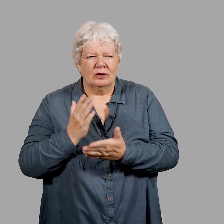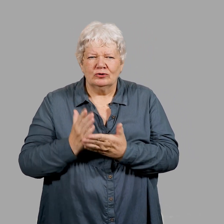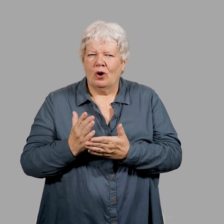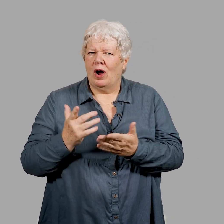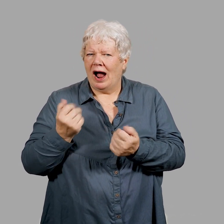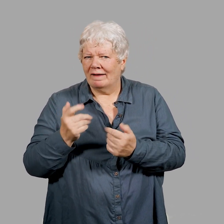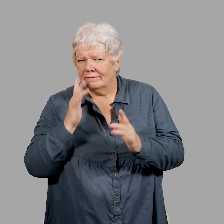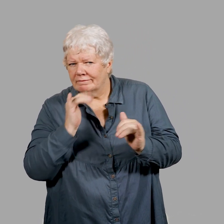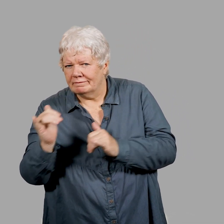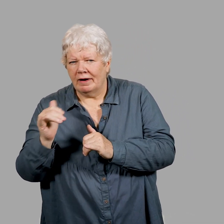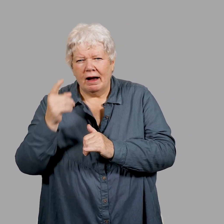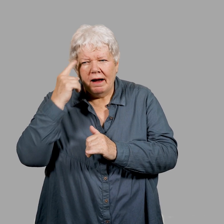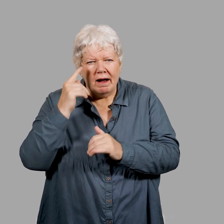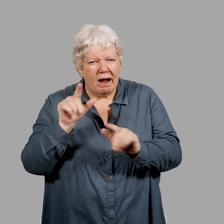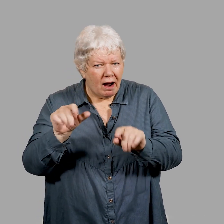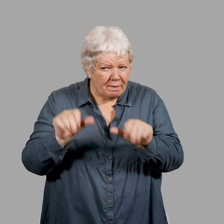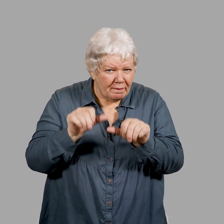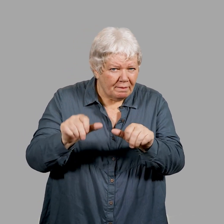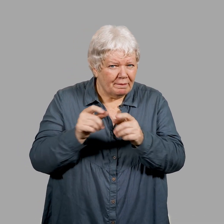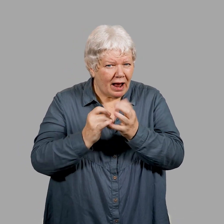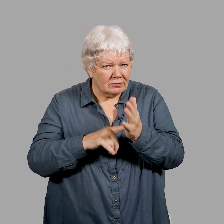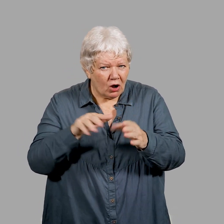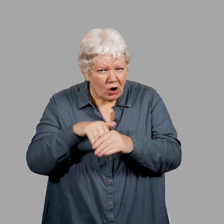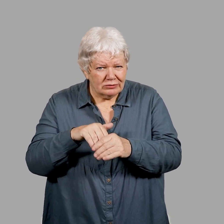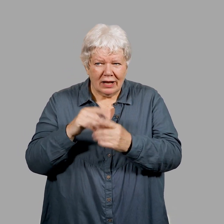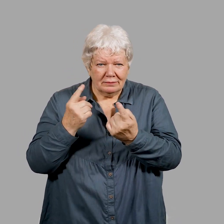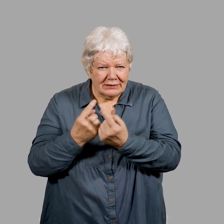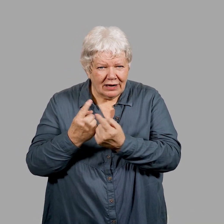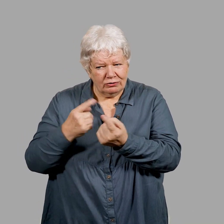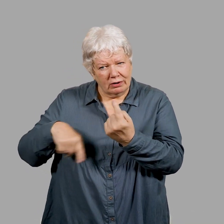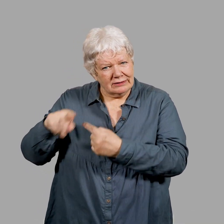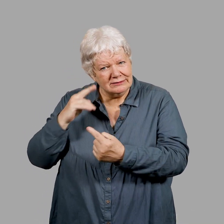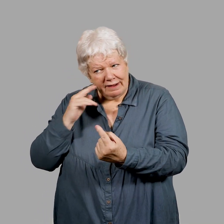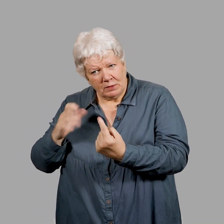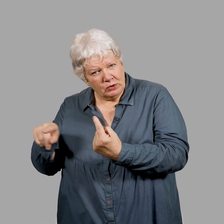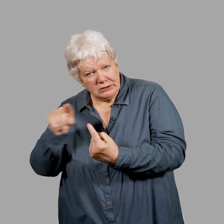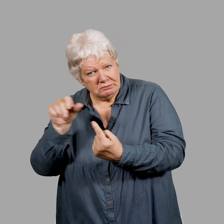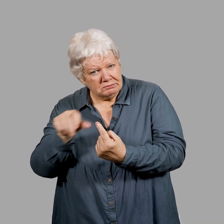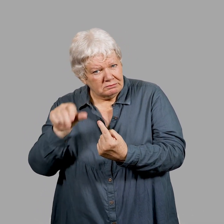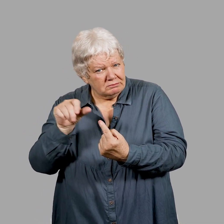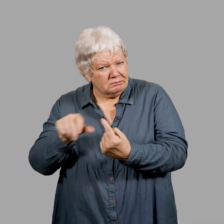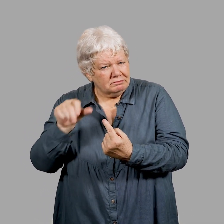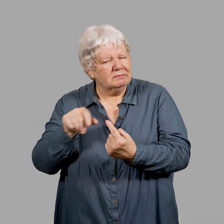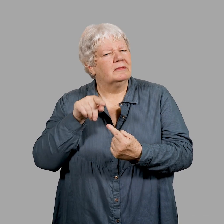ensuring that there are mechanisms to sense check BSL content and materials with the Deaf community.